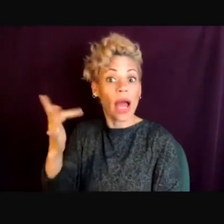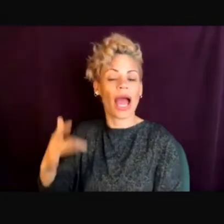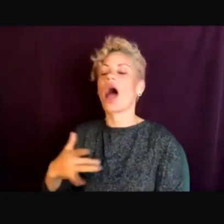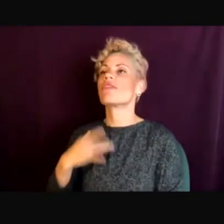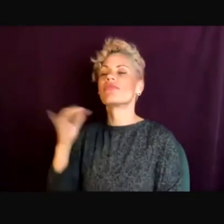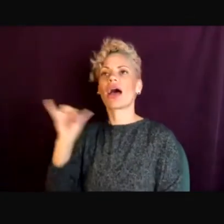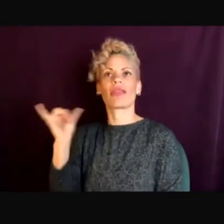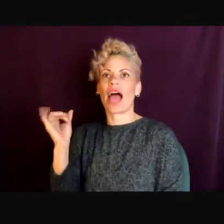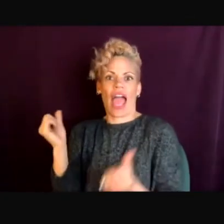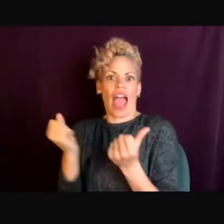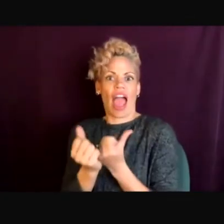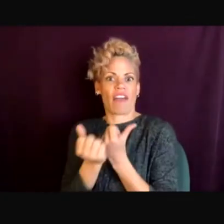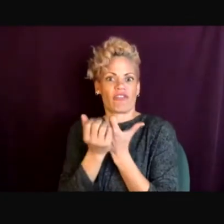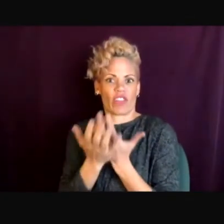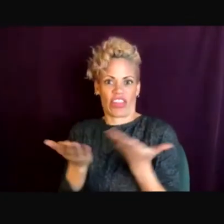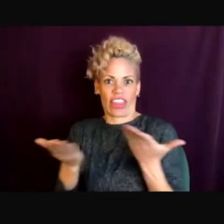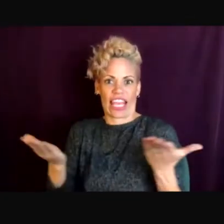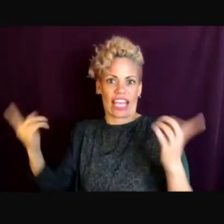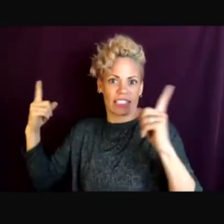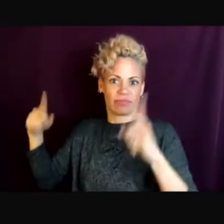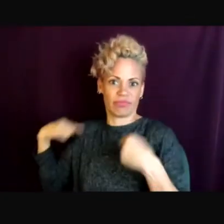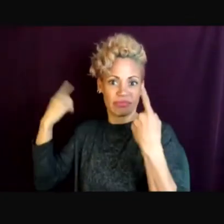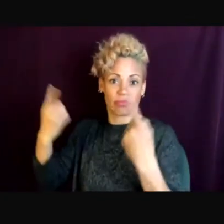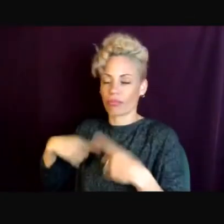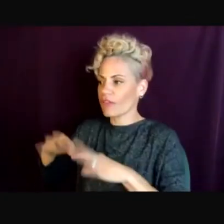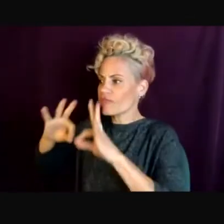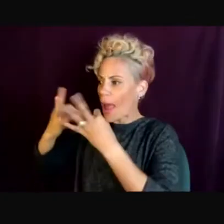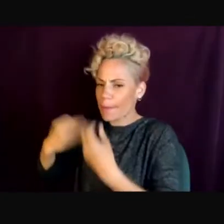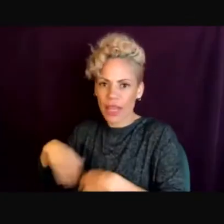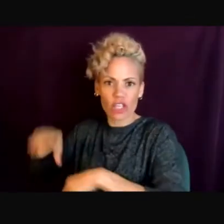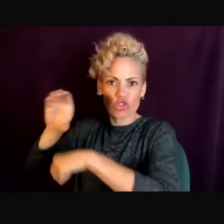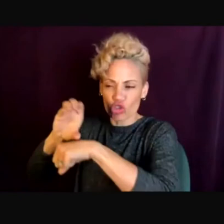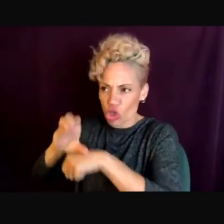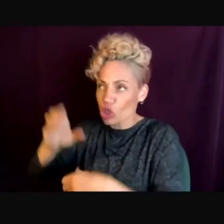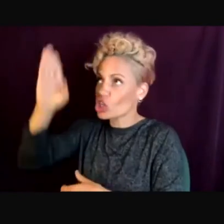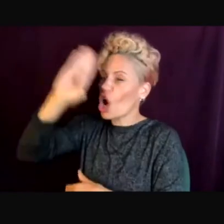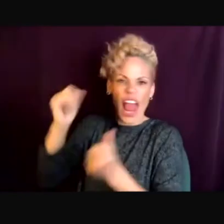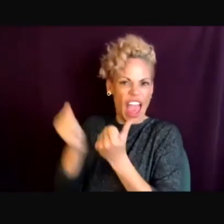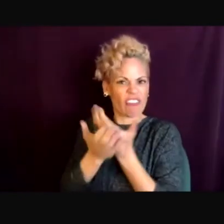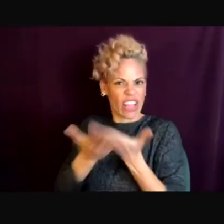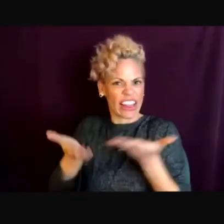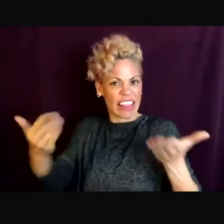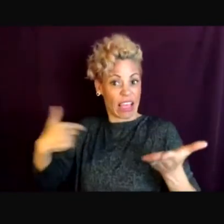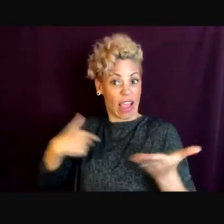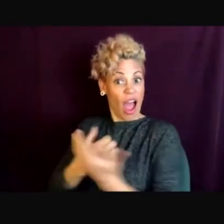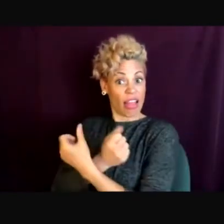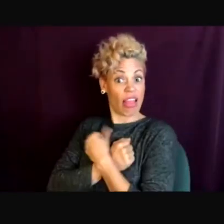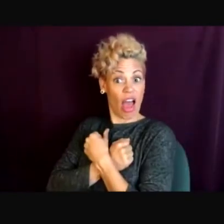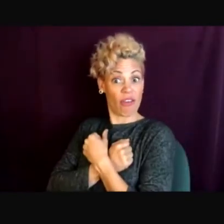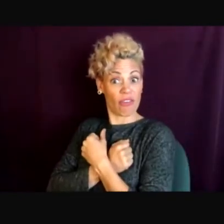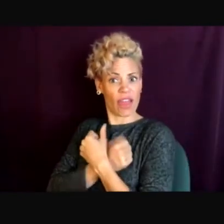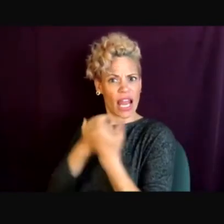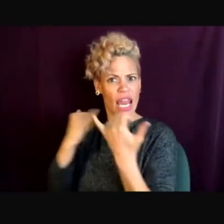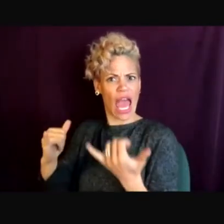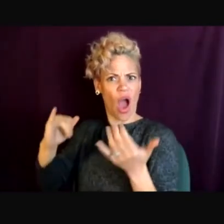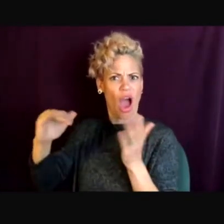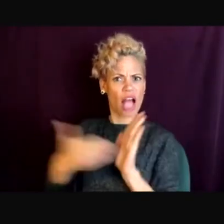my family, my church, my God, so forth had all of a sudden turned against me.